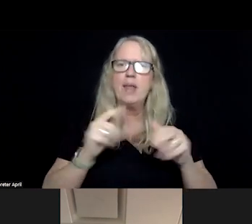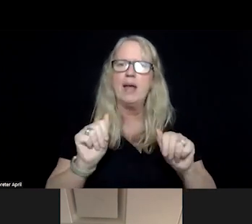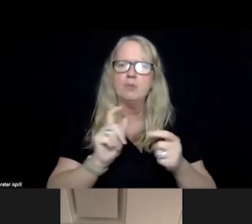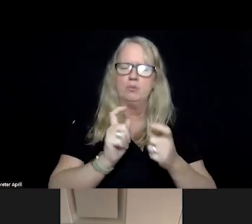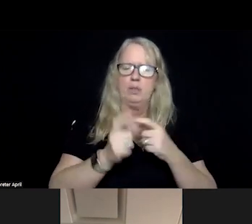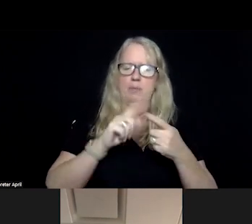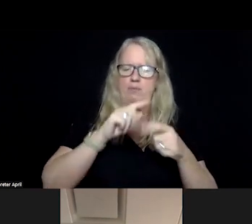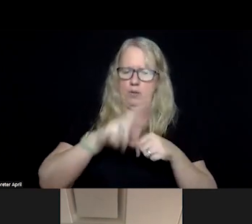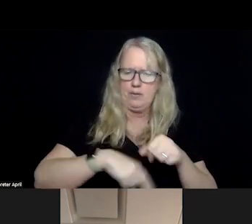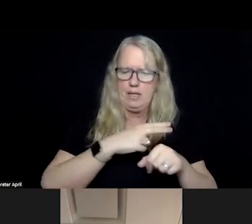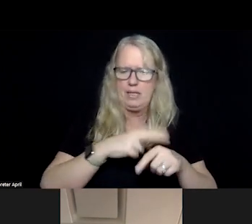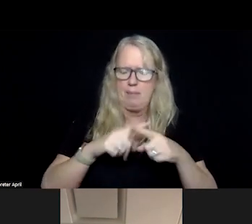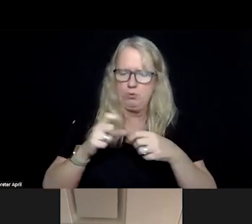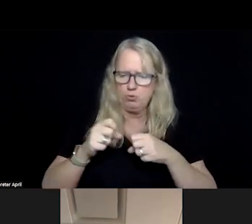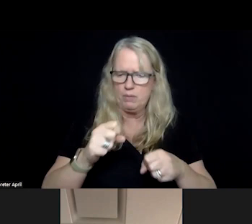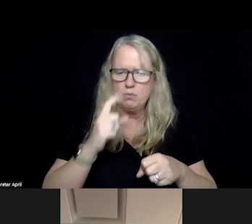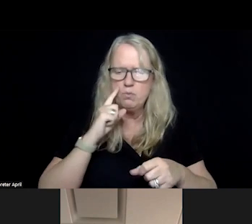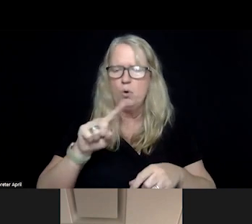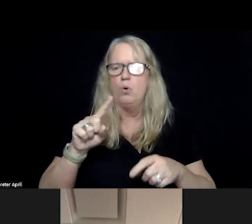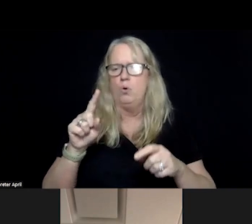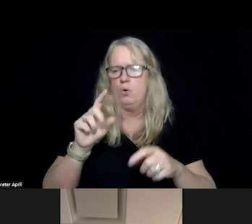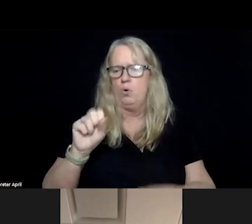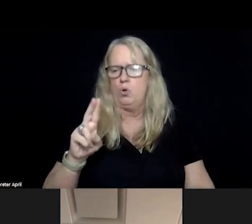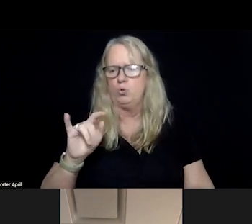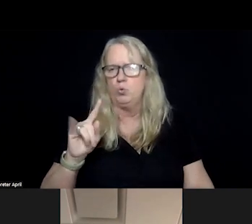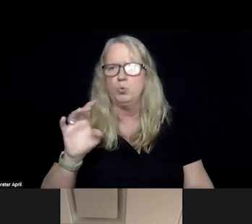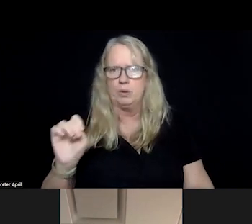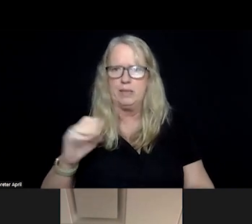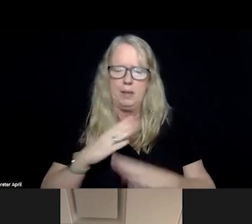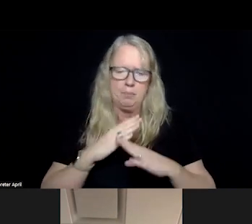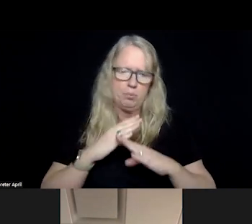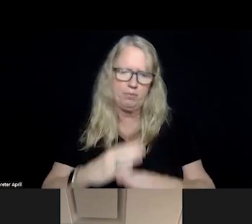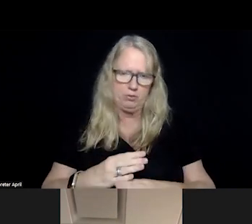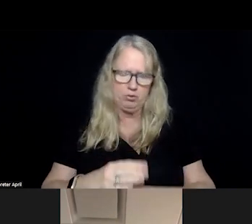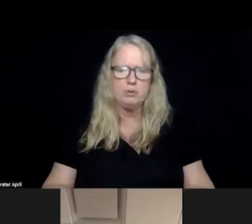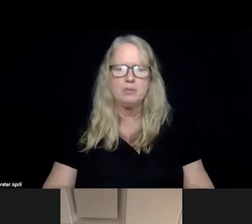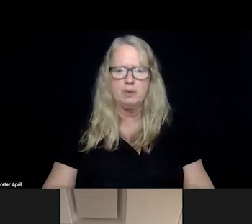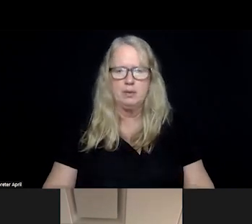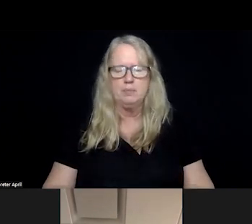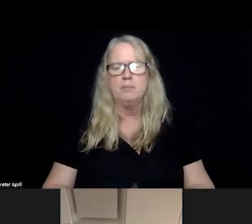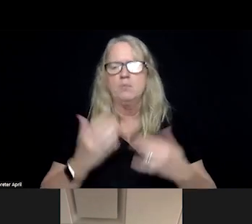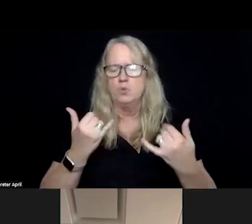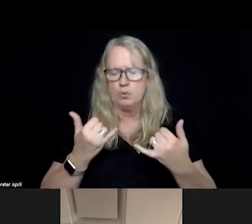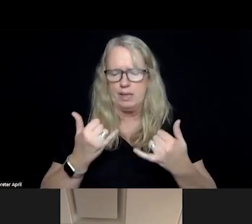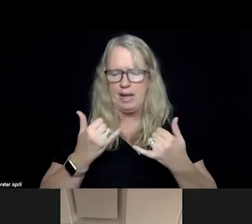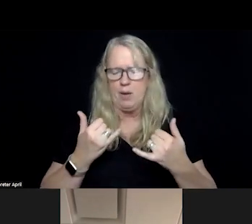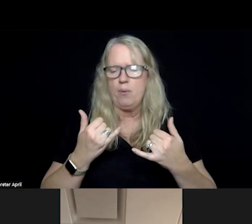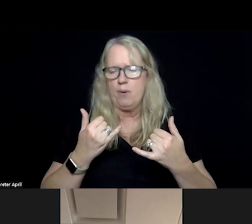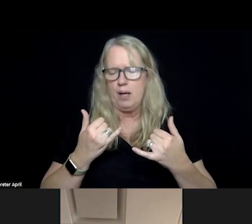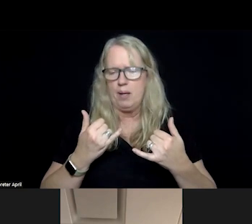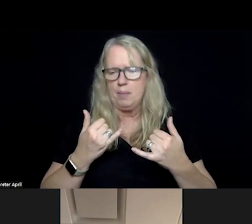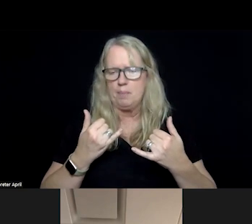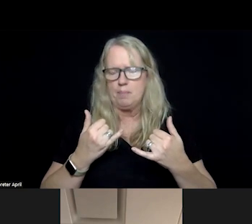STRATEGY FOR SUICIDE PREVENTION, WHICH IS NOW THE TARGET FOR